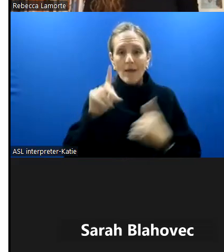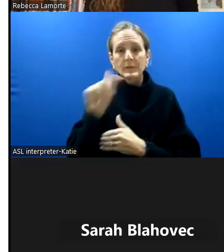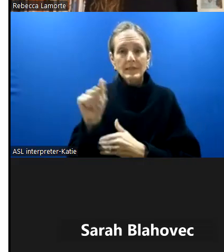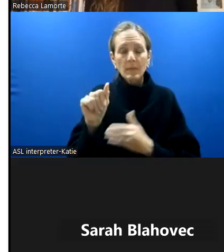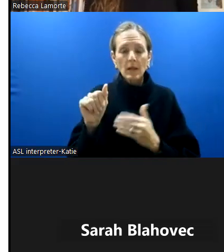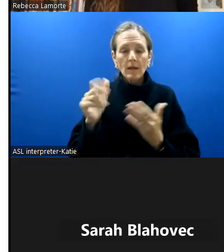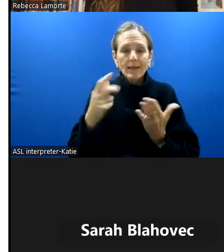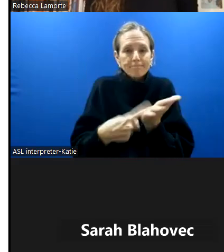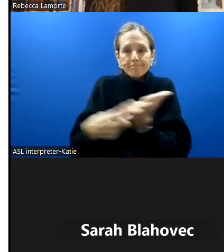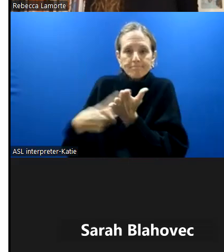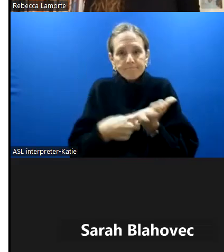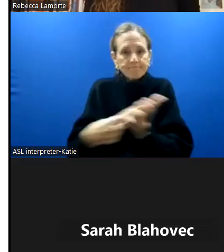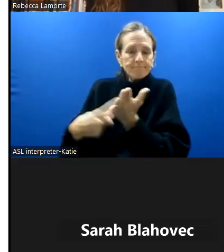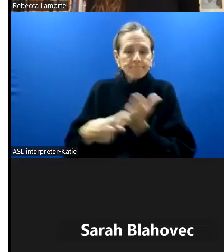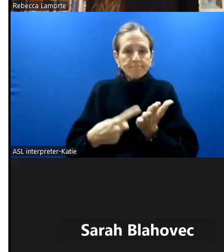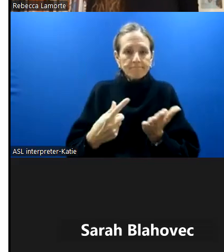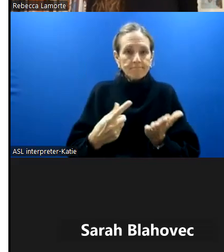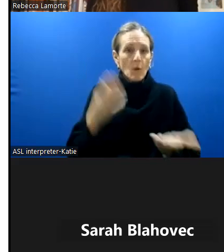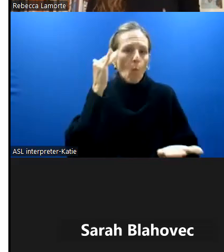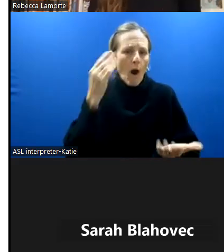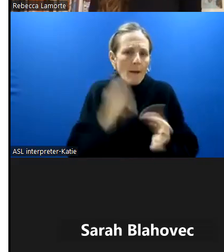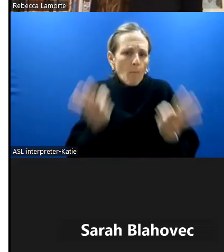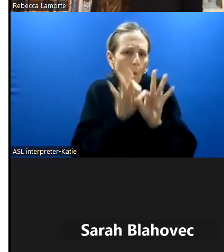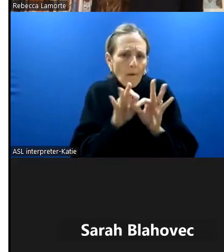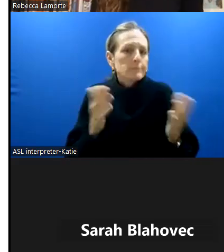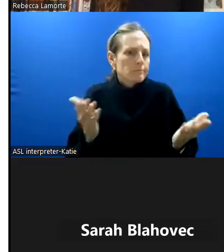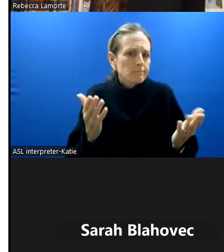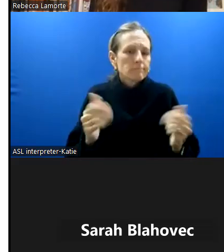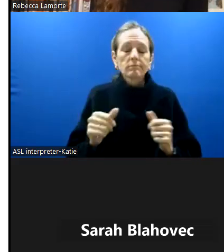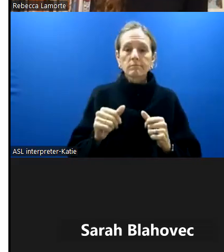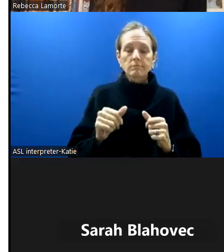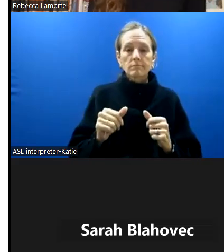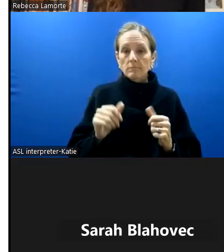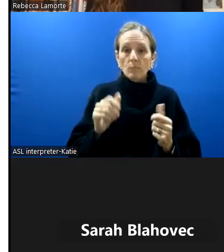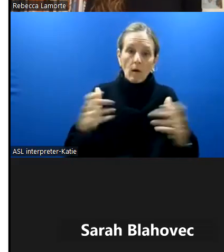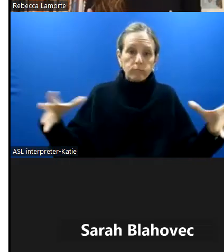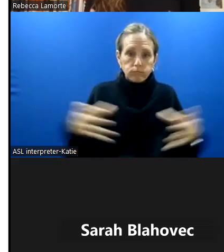as disabled people running for office and wanting to effectuate this change.